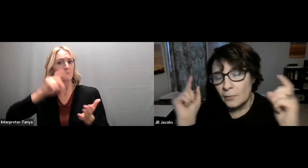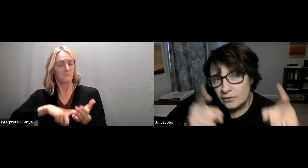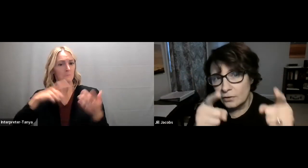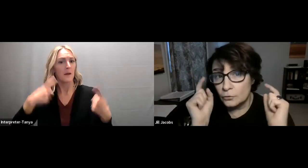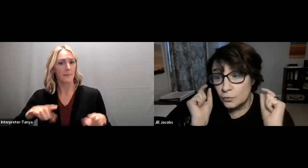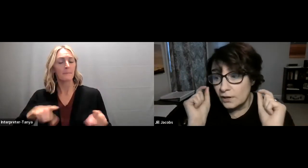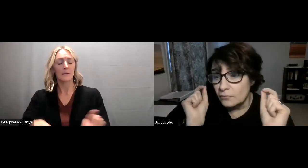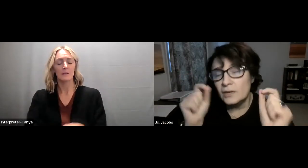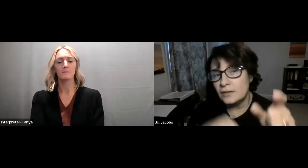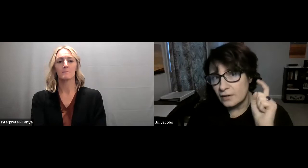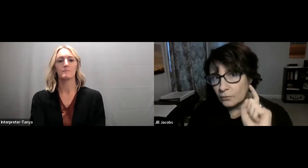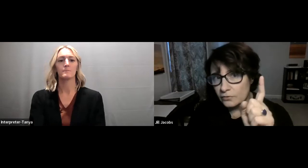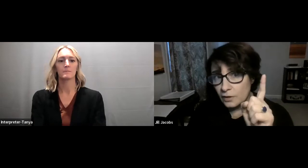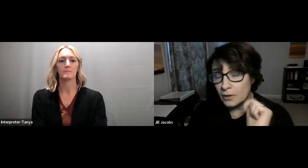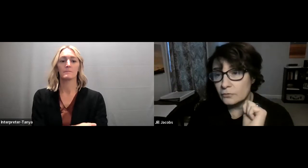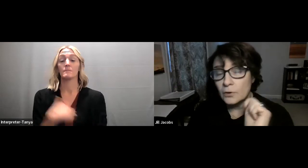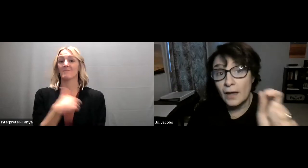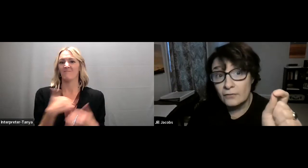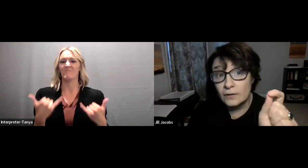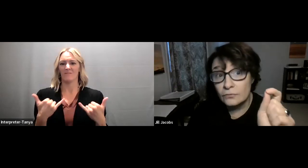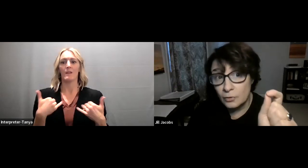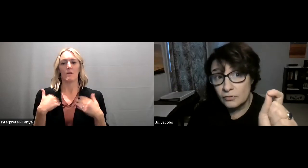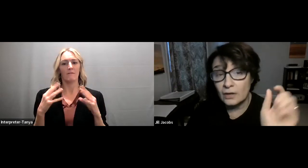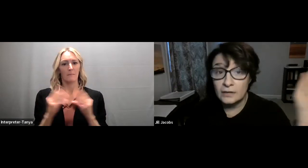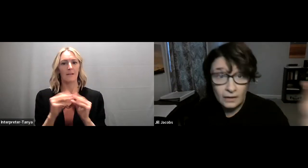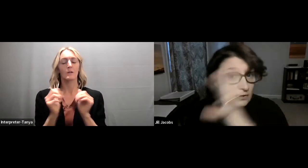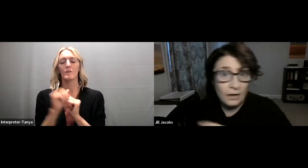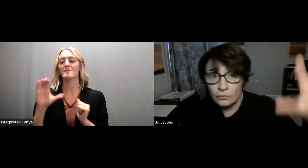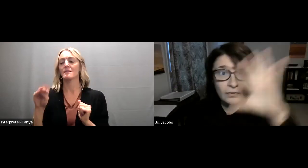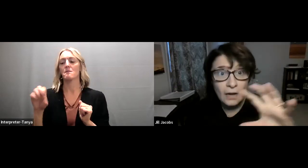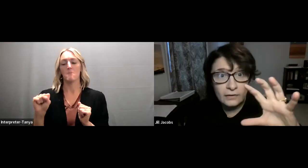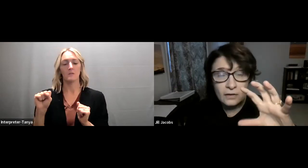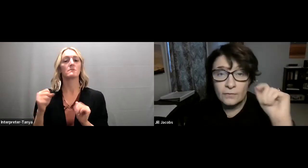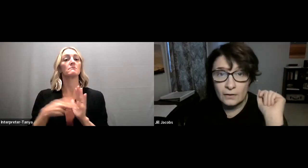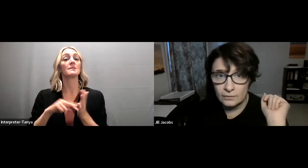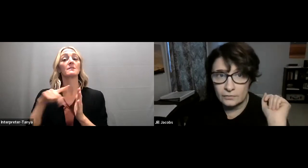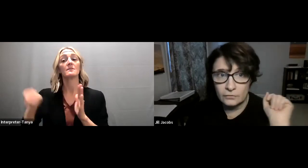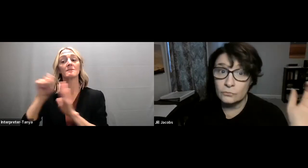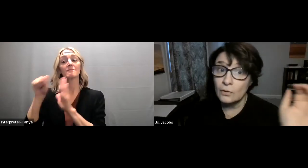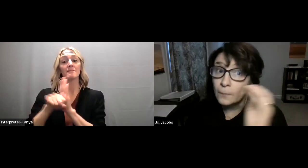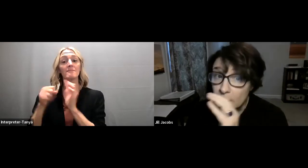I'm going to tell you, we have meeting now with CMS where advocates from state get together and they identify all of these issues.